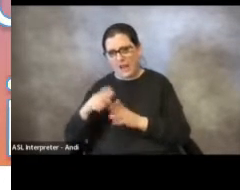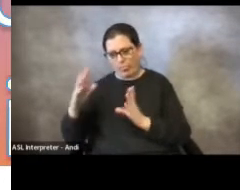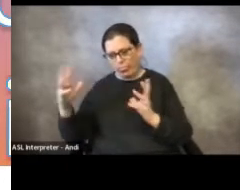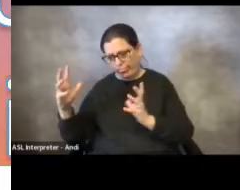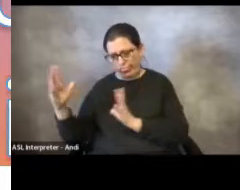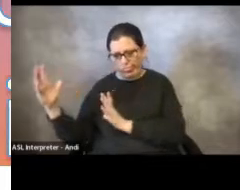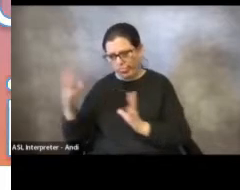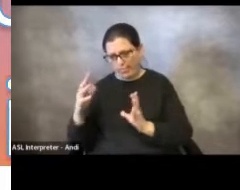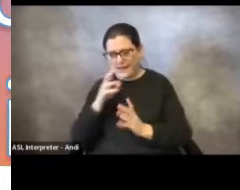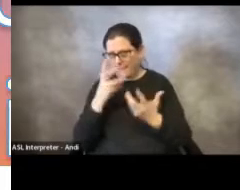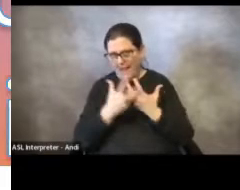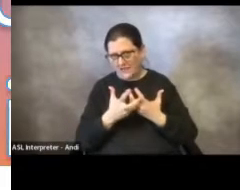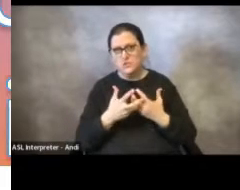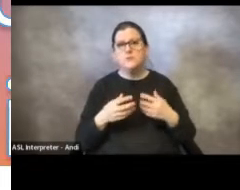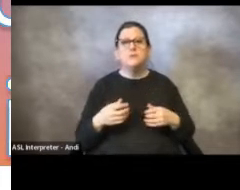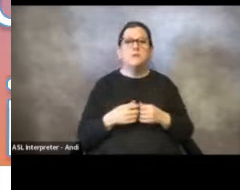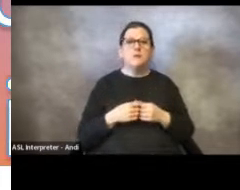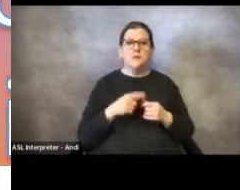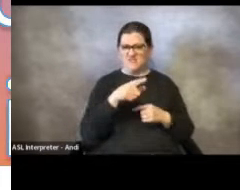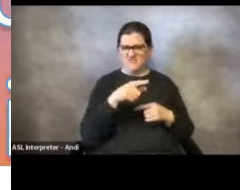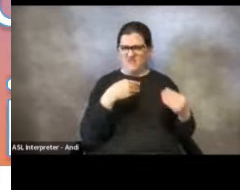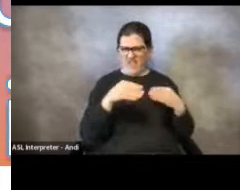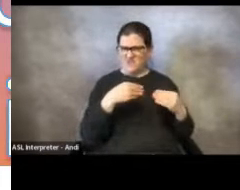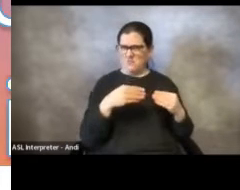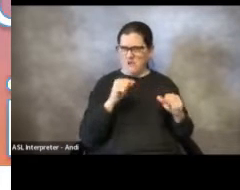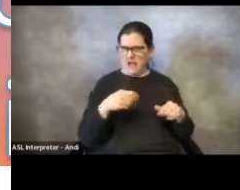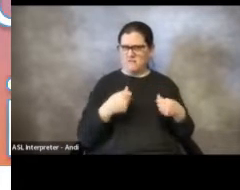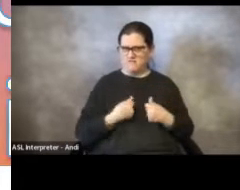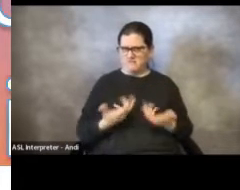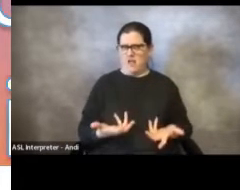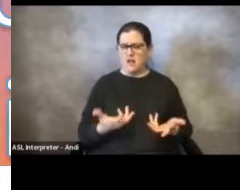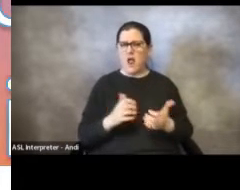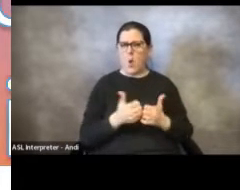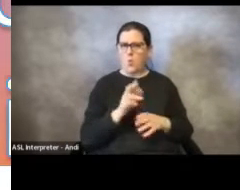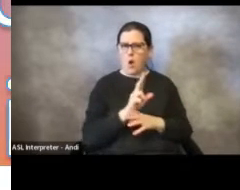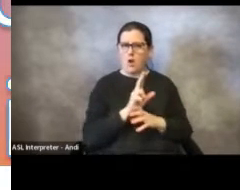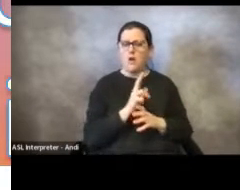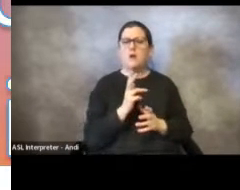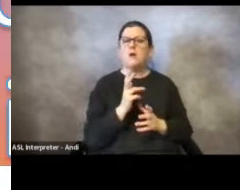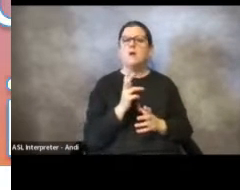terms of how you spend it. But it's important to note that for many of you, you're doing these